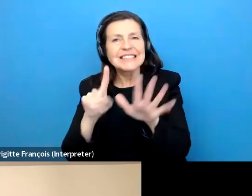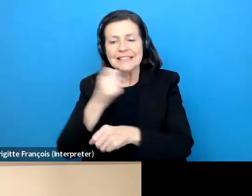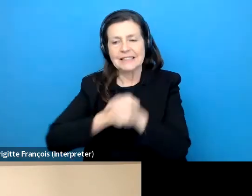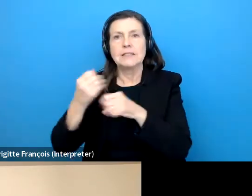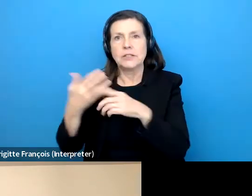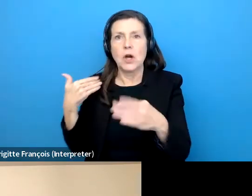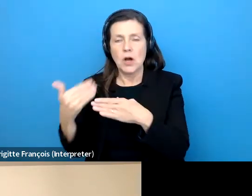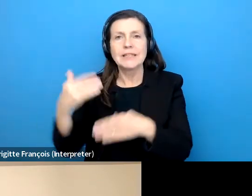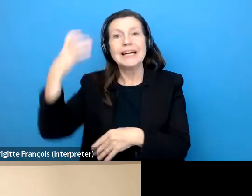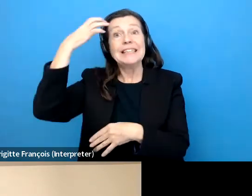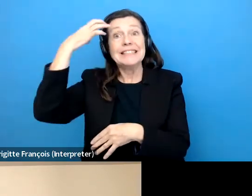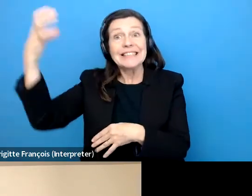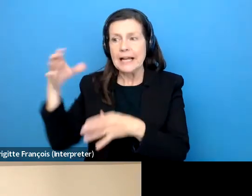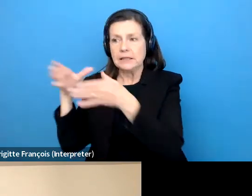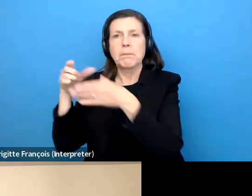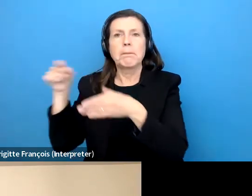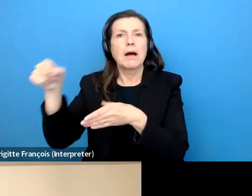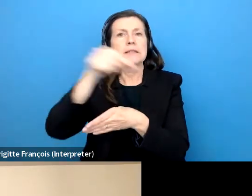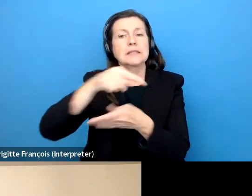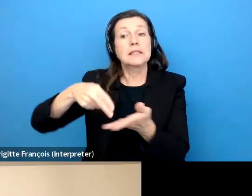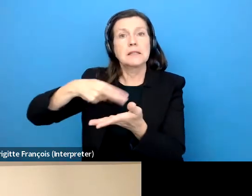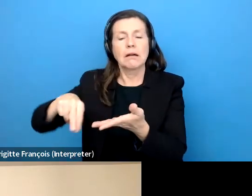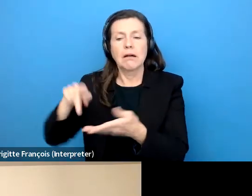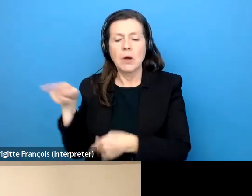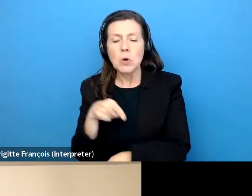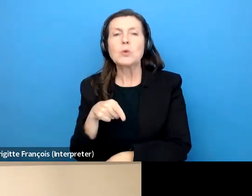the governments became fully aware of this.